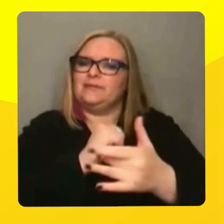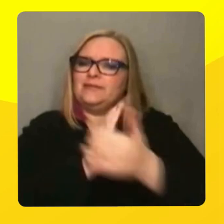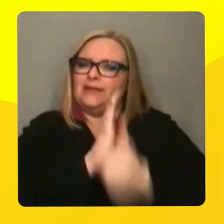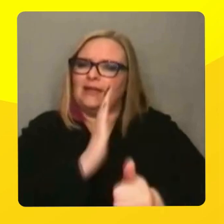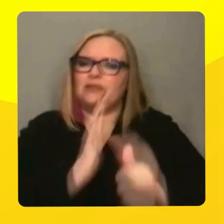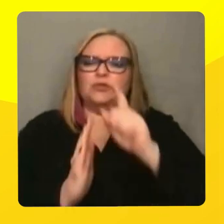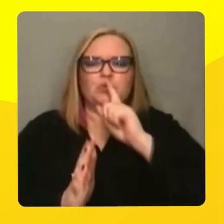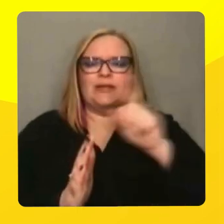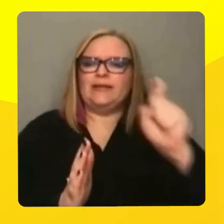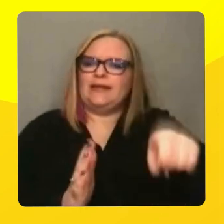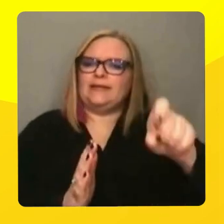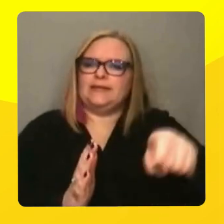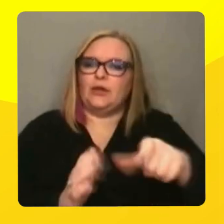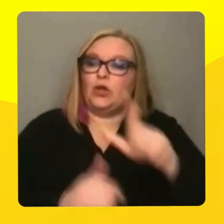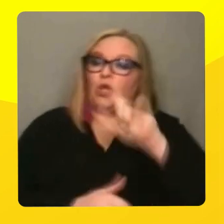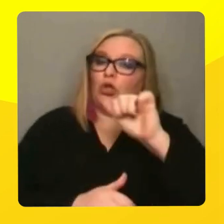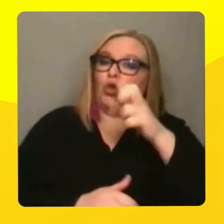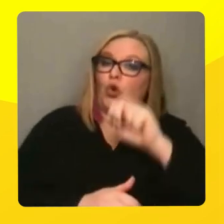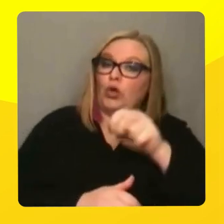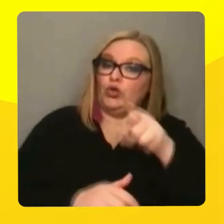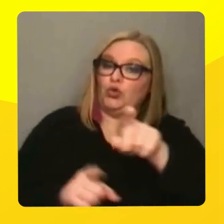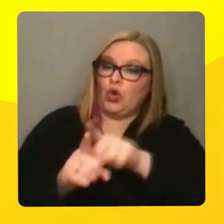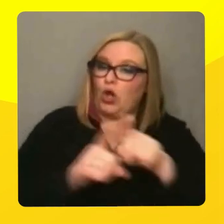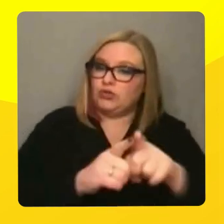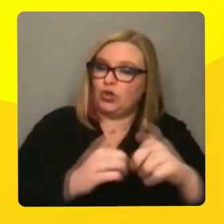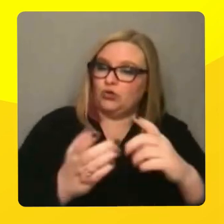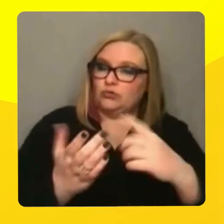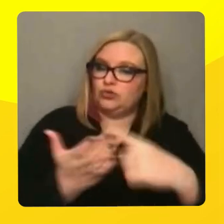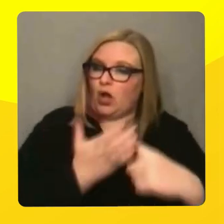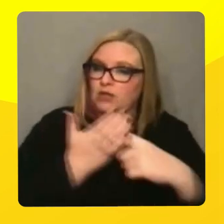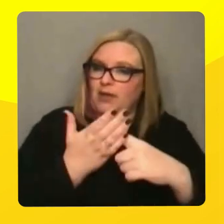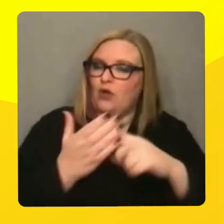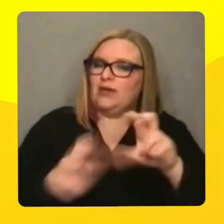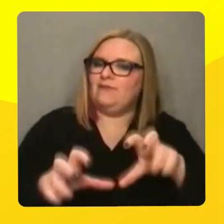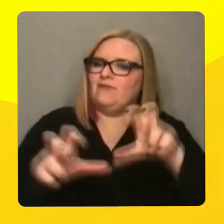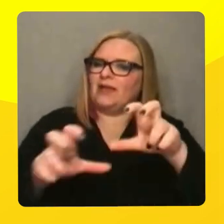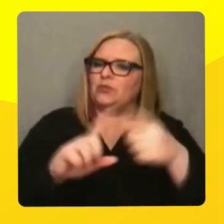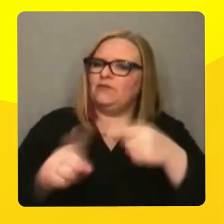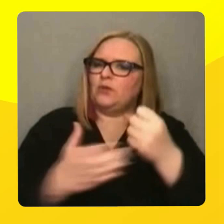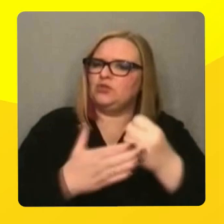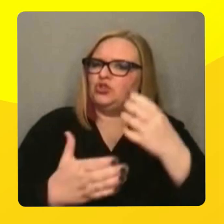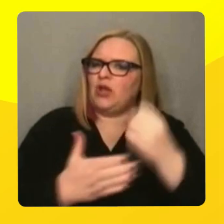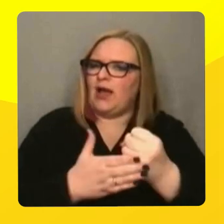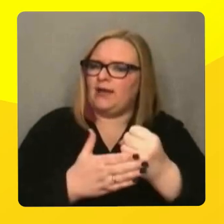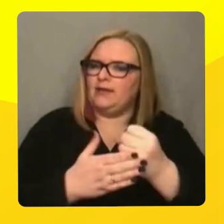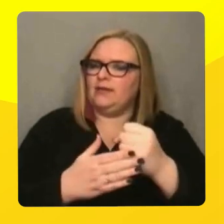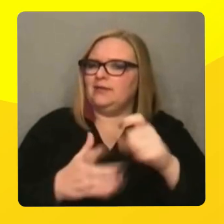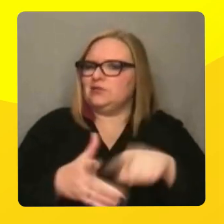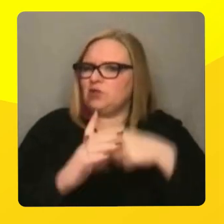Lauren, you had also talked about this investment from Snap being a lightning rod. Can you explain more about that?